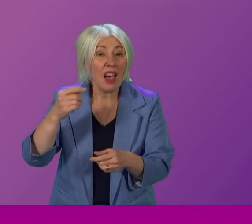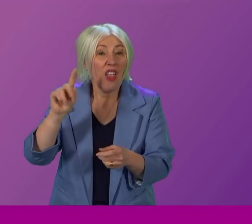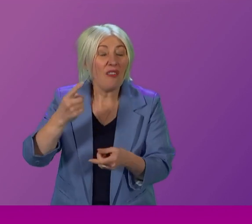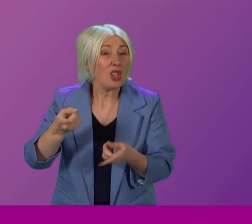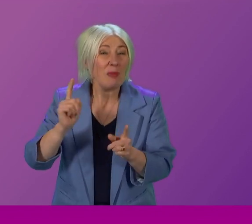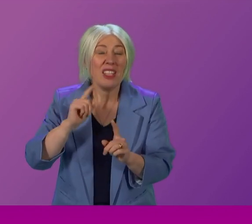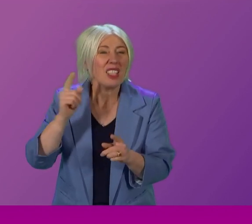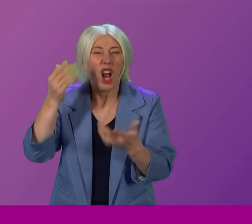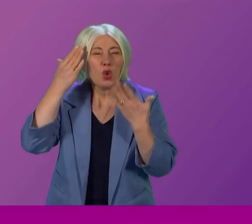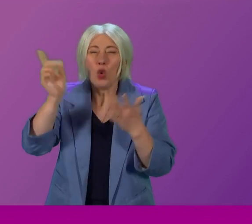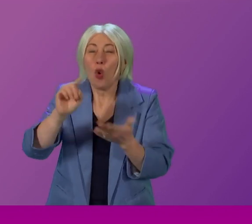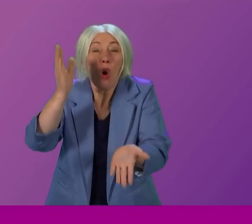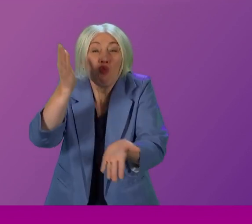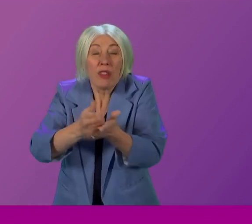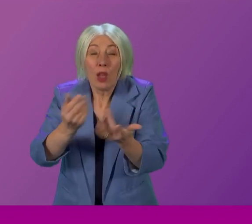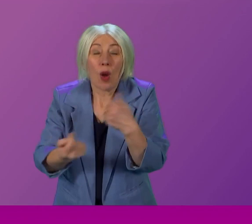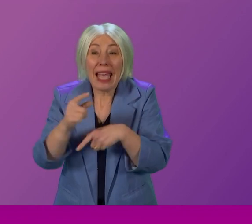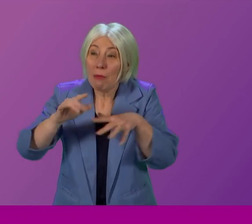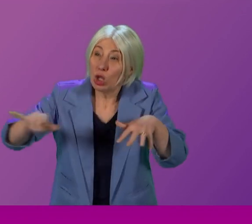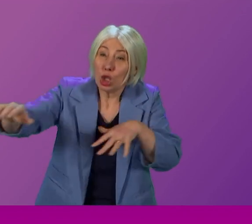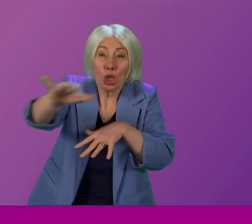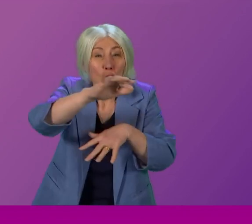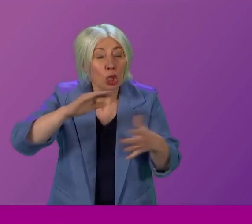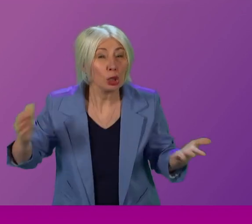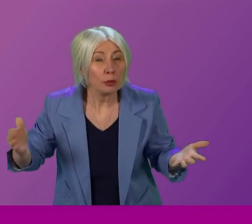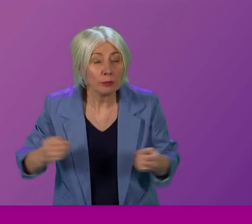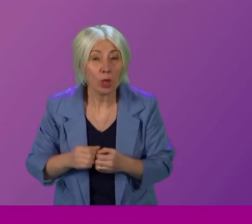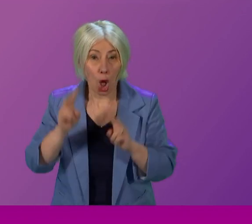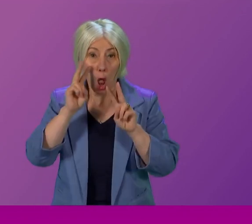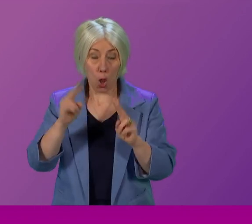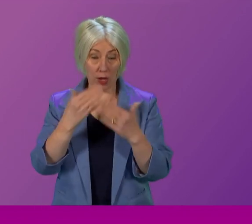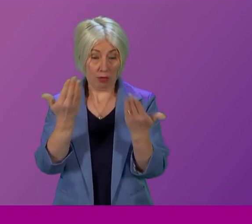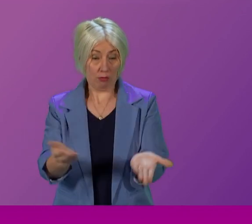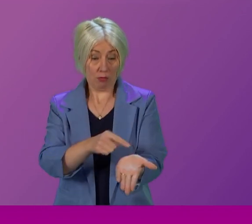Let us look at what is on the table and the options that councils are being forced to